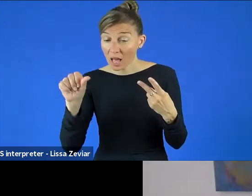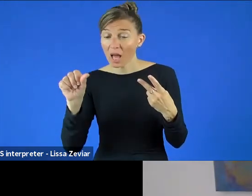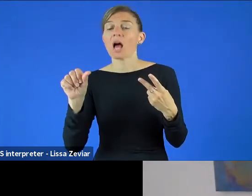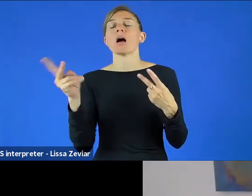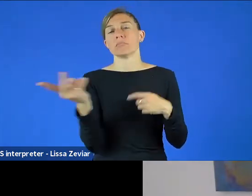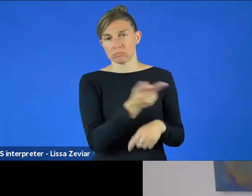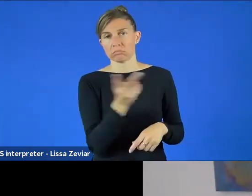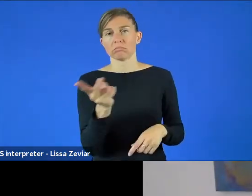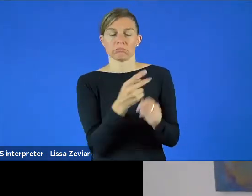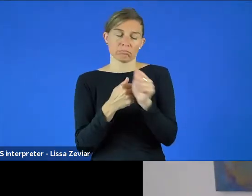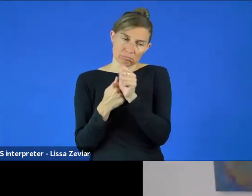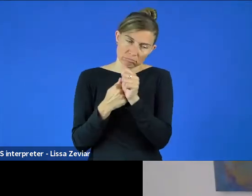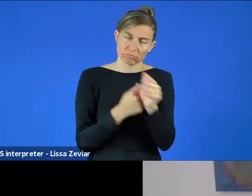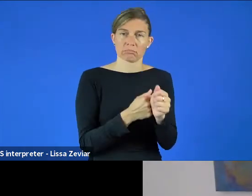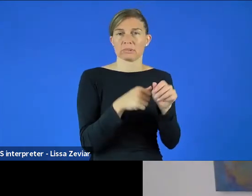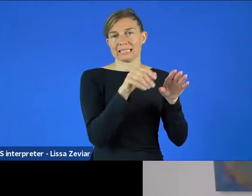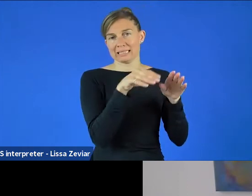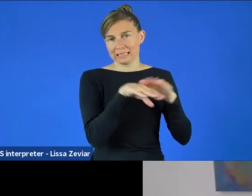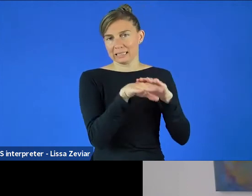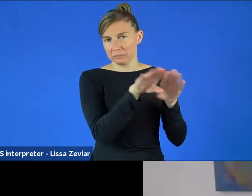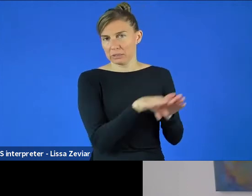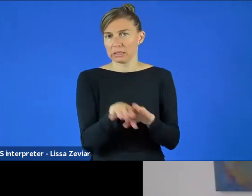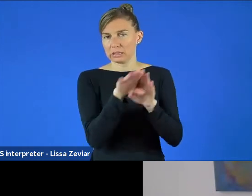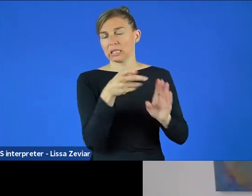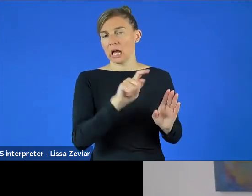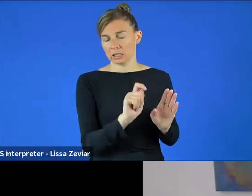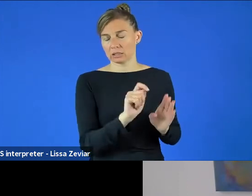We also propose that in case that some elements are not covered